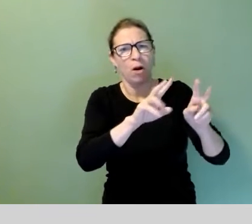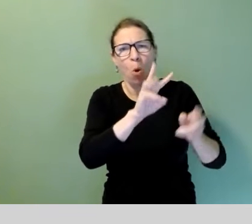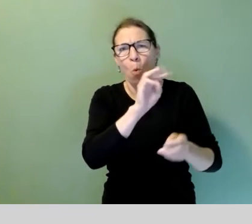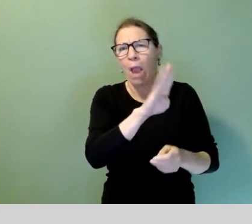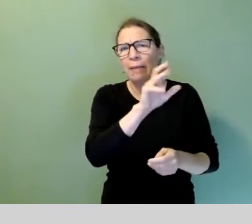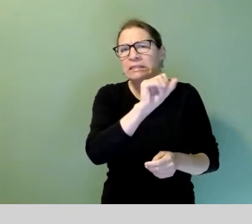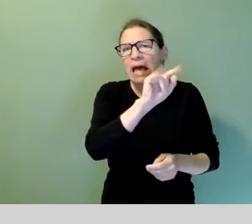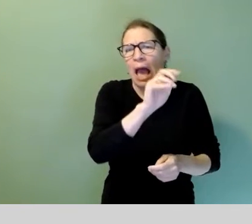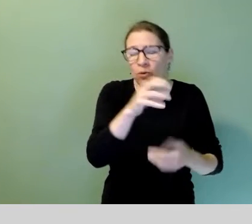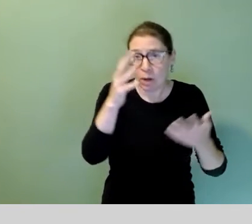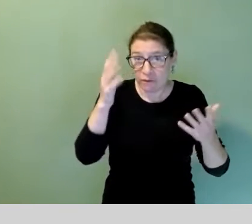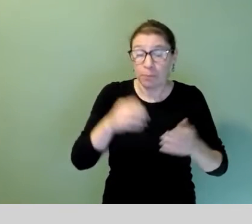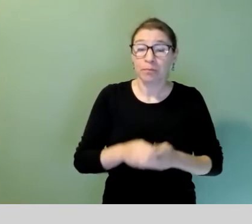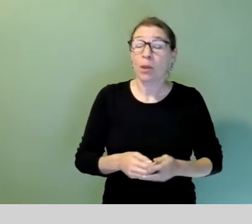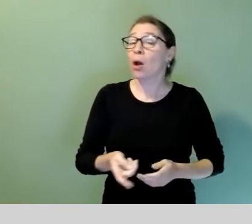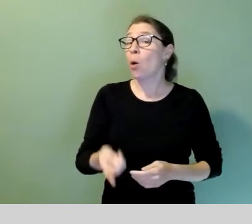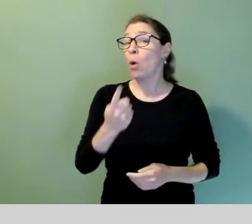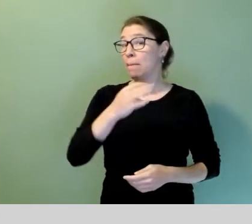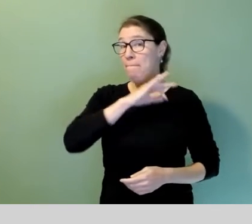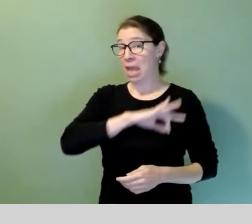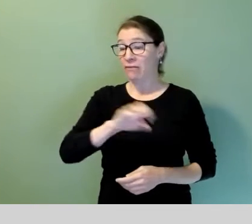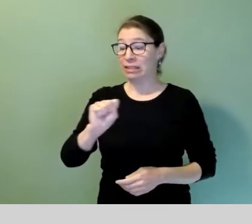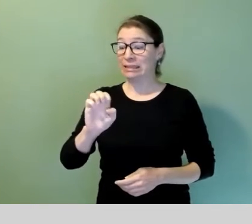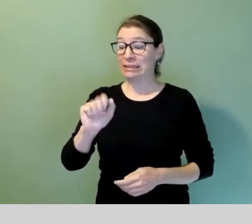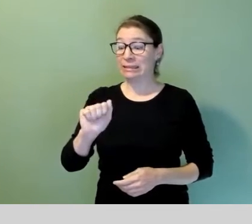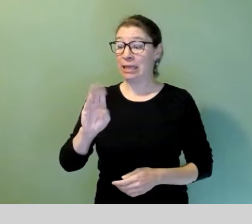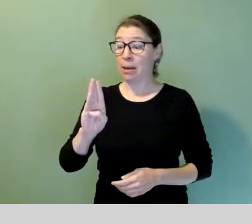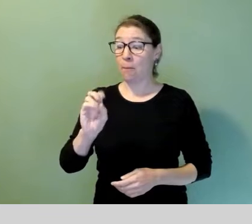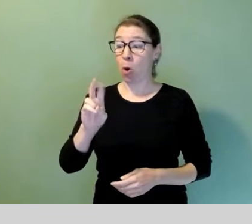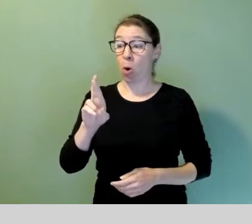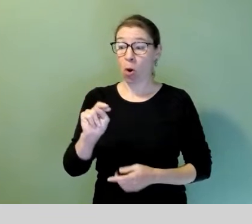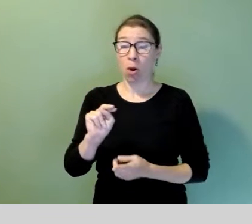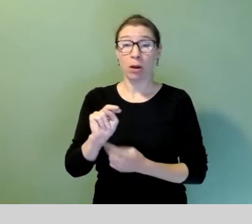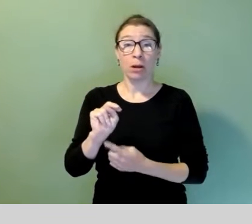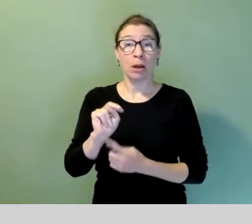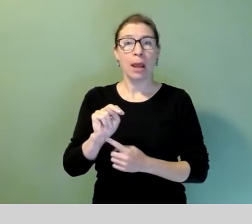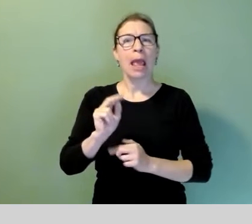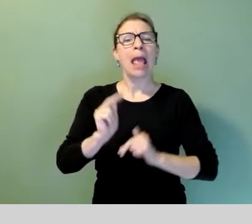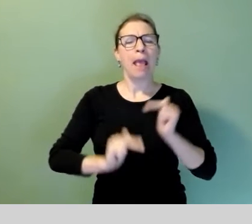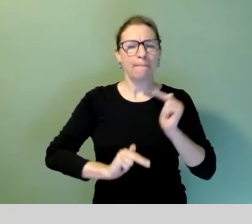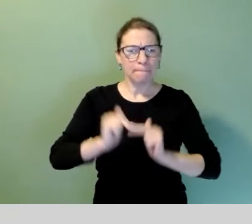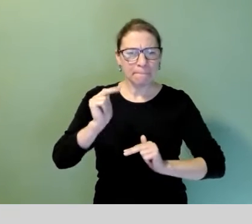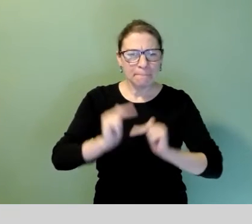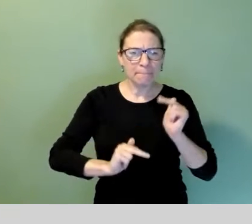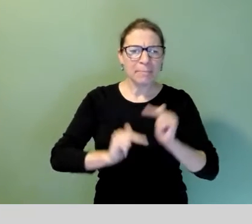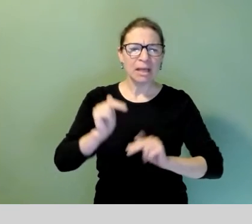And one of the great advantages of seaborn is that it builds up on partners.